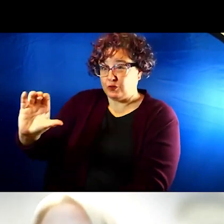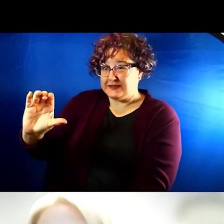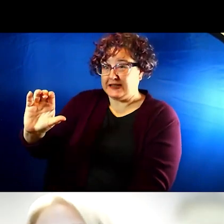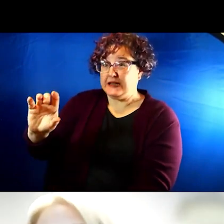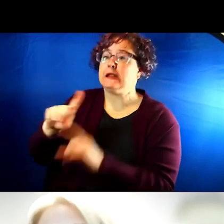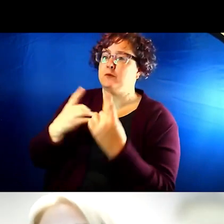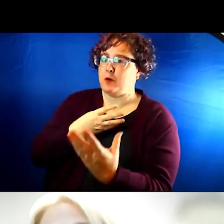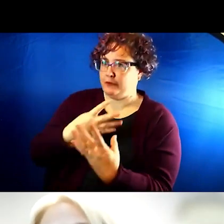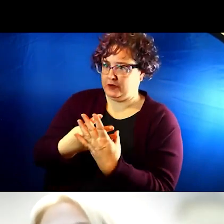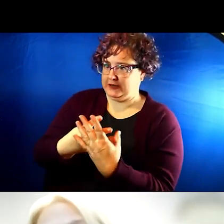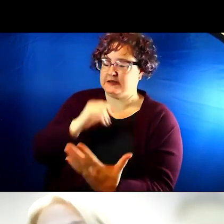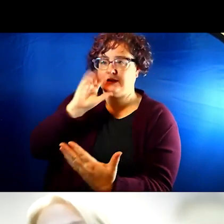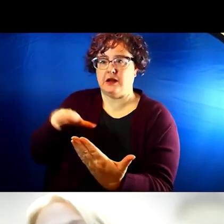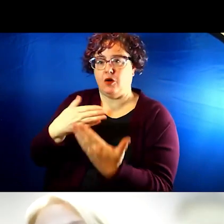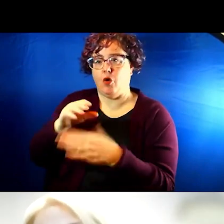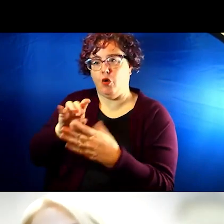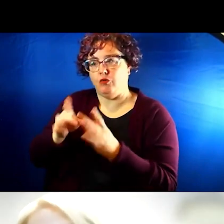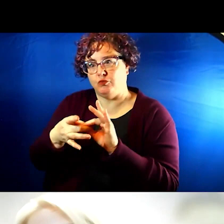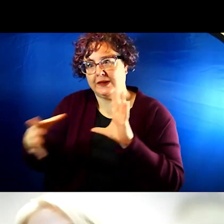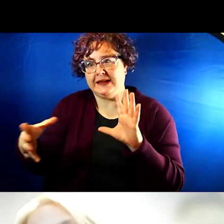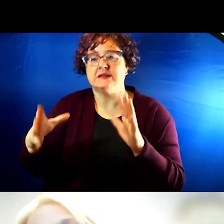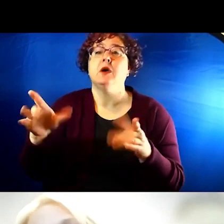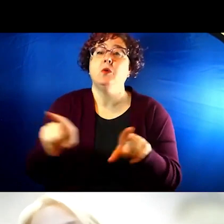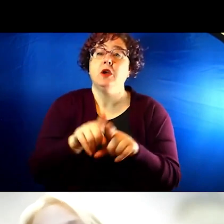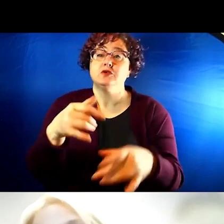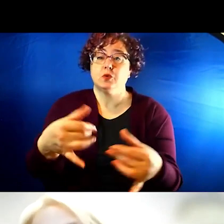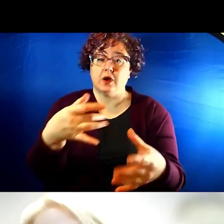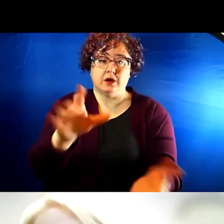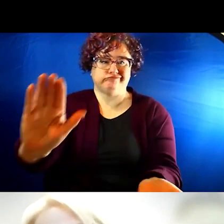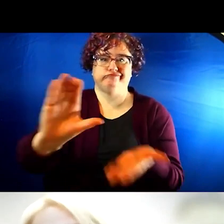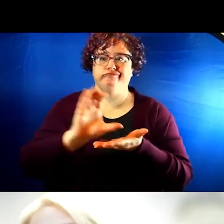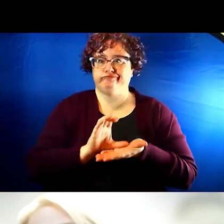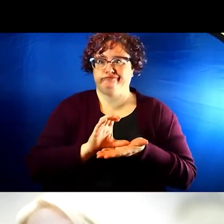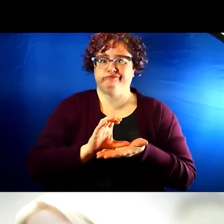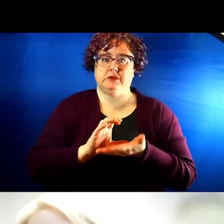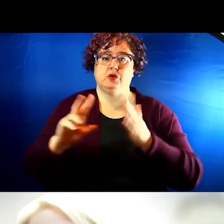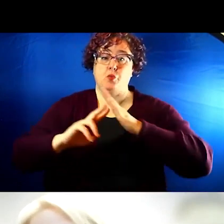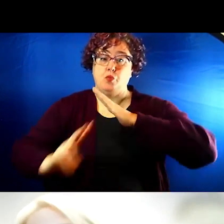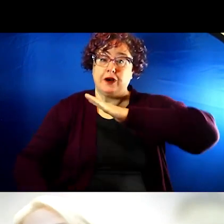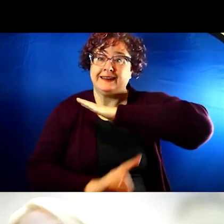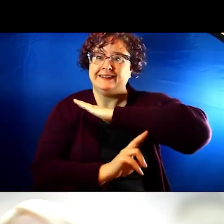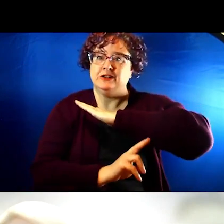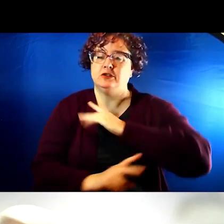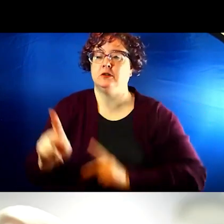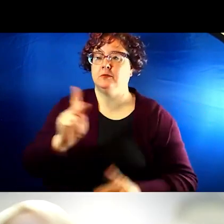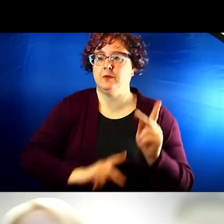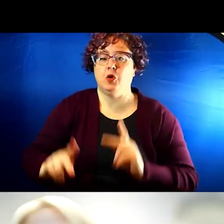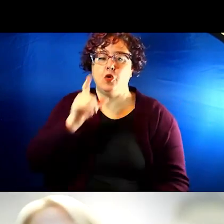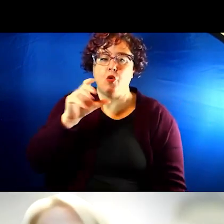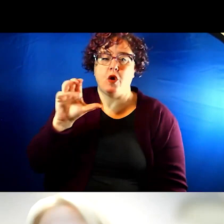WE ALSO HAVE FOLKS ARE, WHO ARE APPROPRIATE TO WORK IN CRISIS,